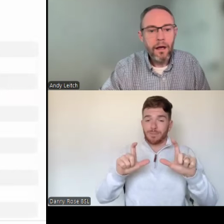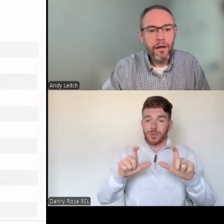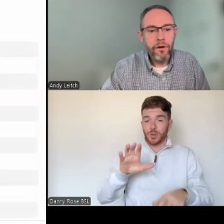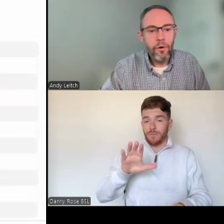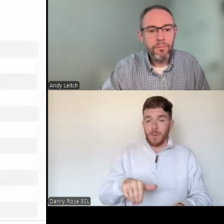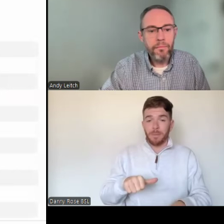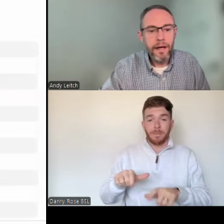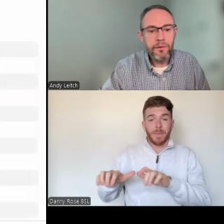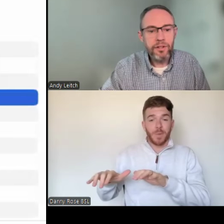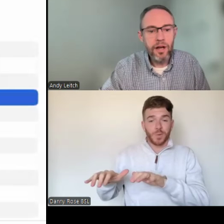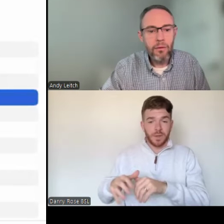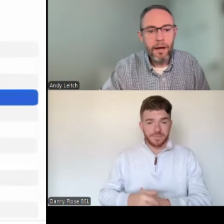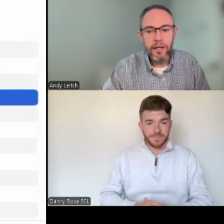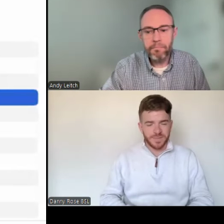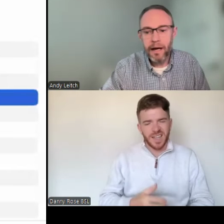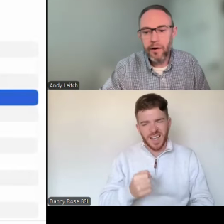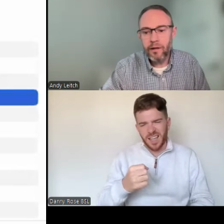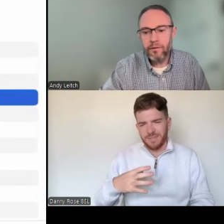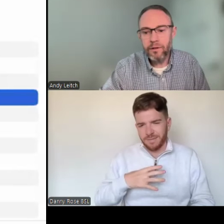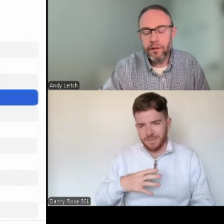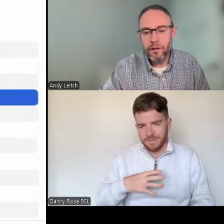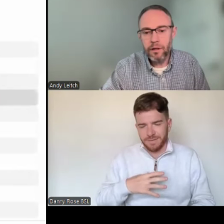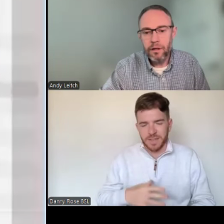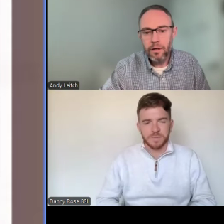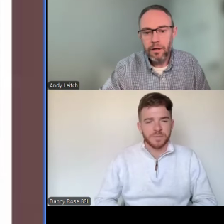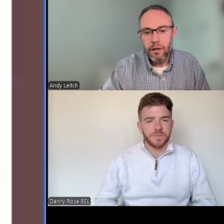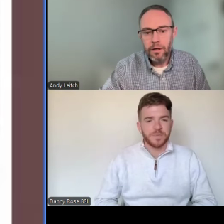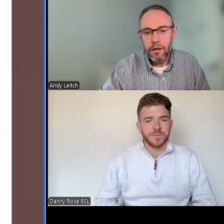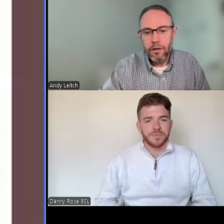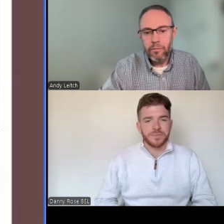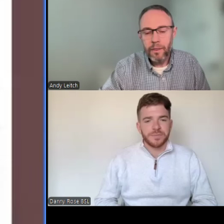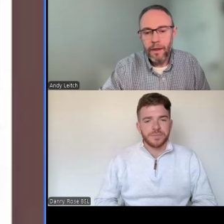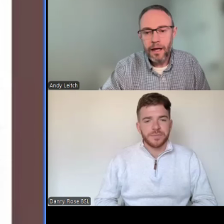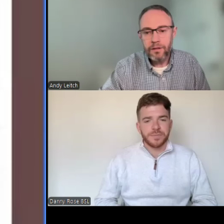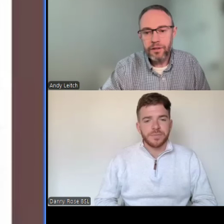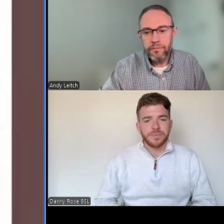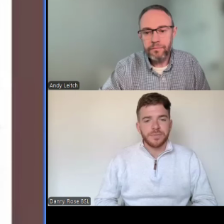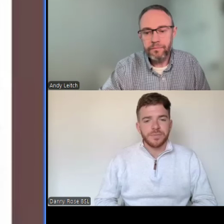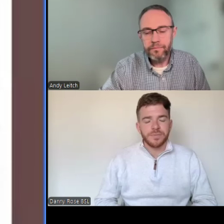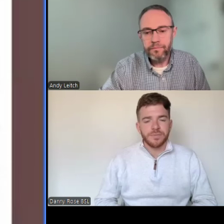and I've got one prepared, which is homepage background. Open that.